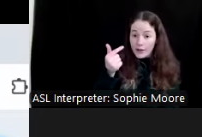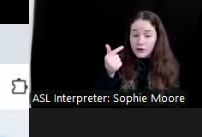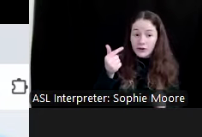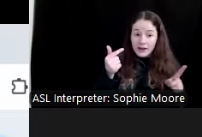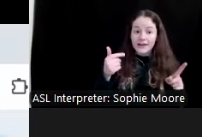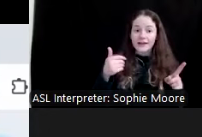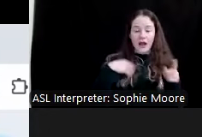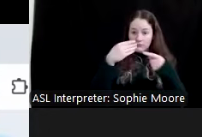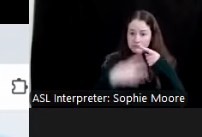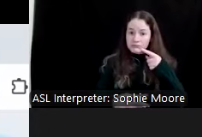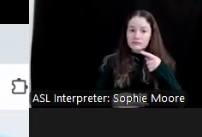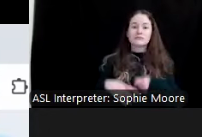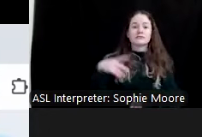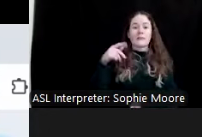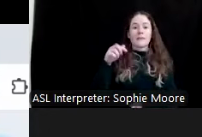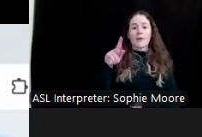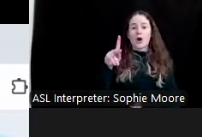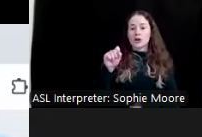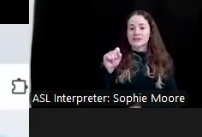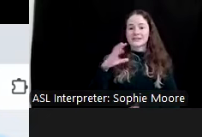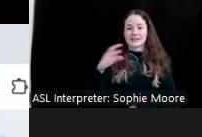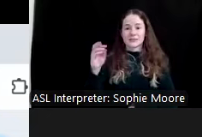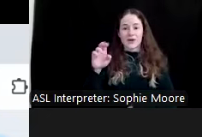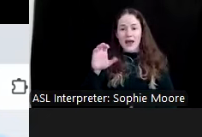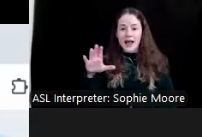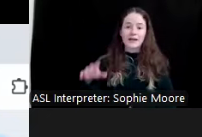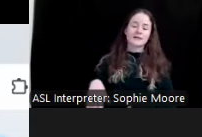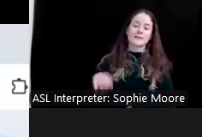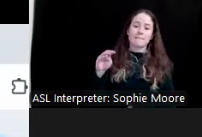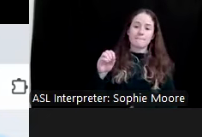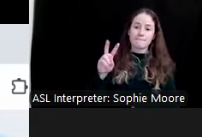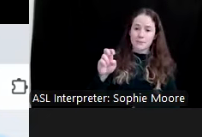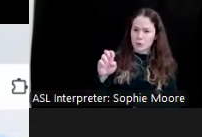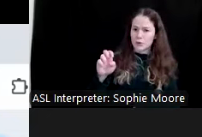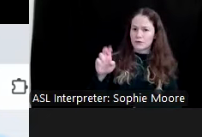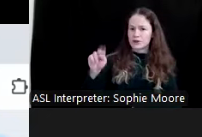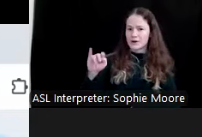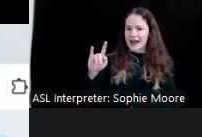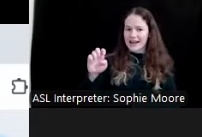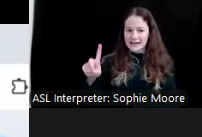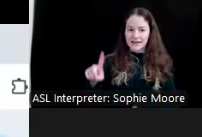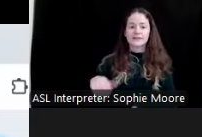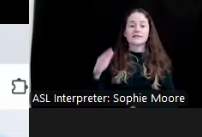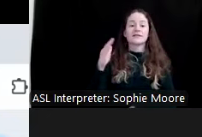there, parks and wreck, camp courageous kids, which is actually the space that Camp Kryac had moved to